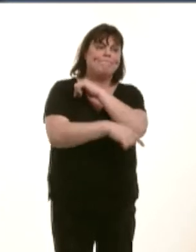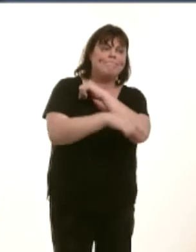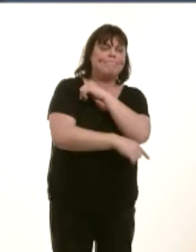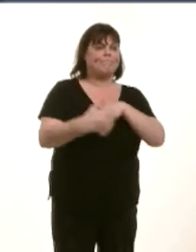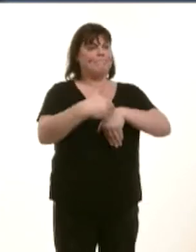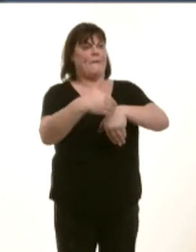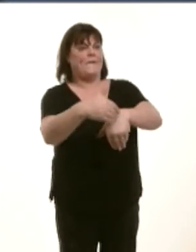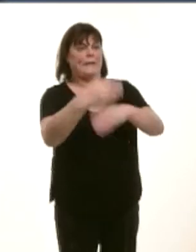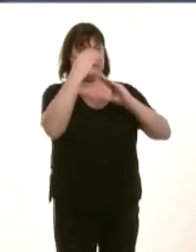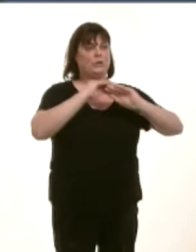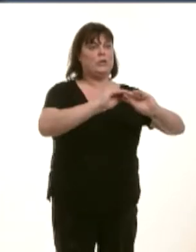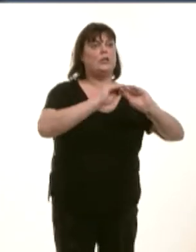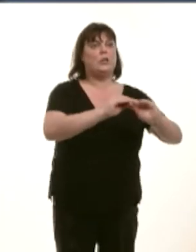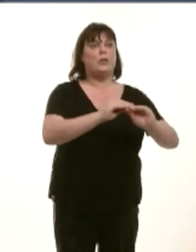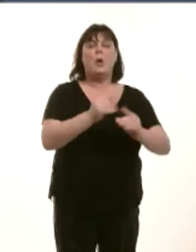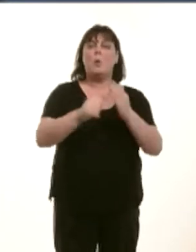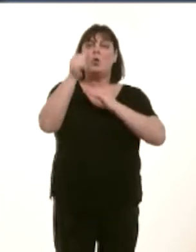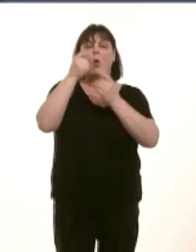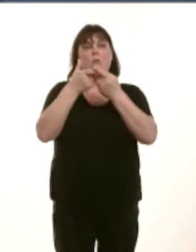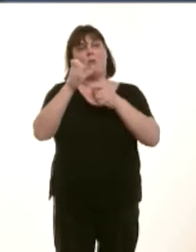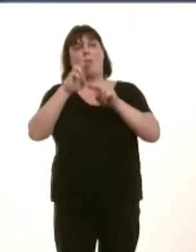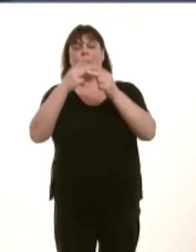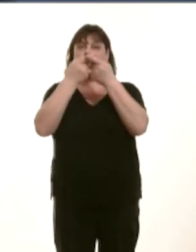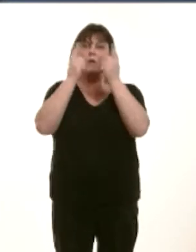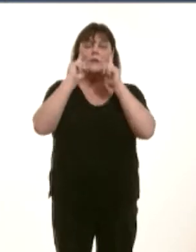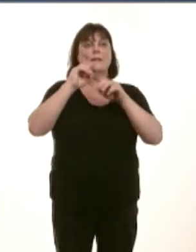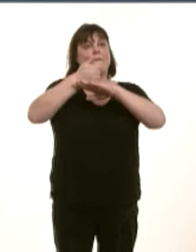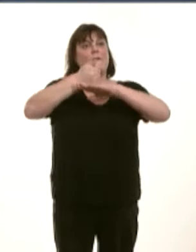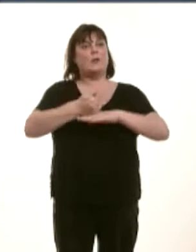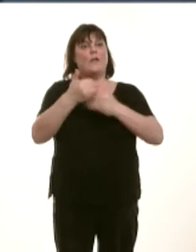University said that the foundation phase had not been associated with any significant